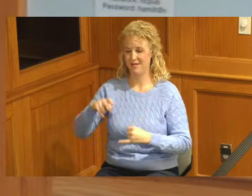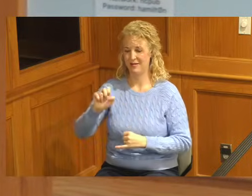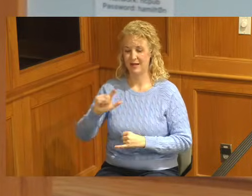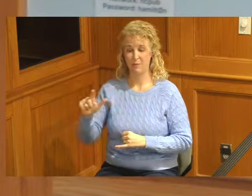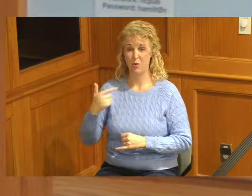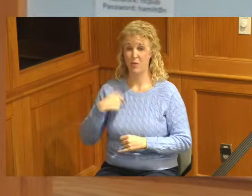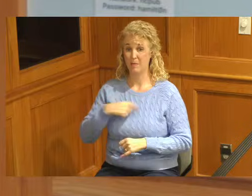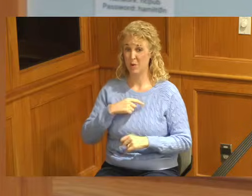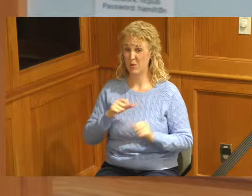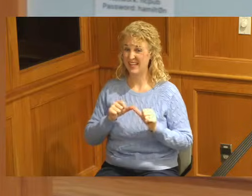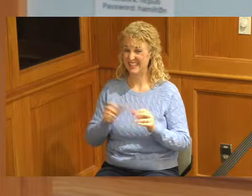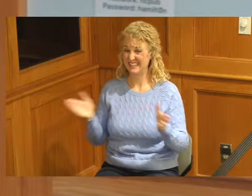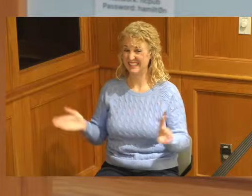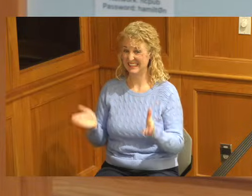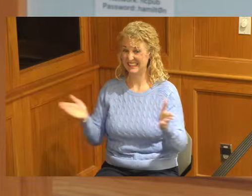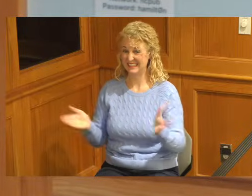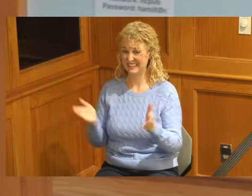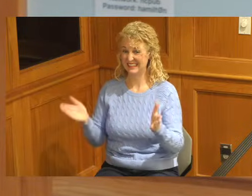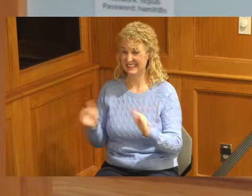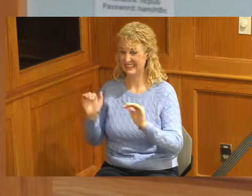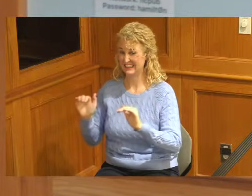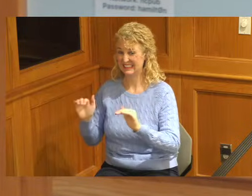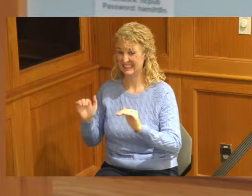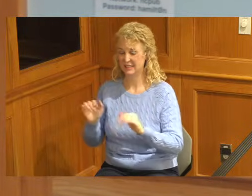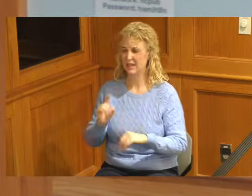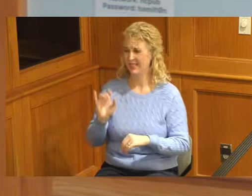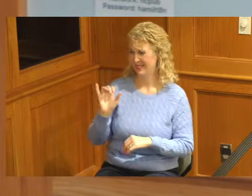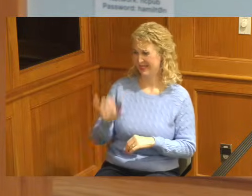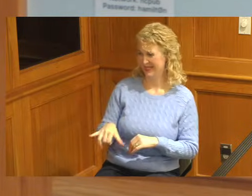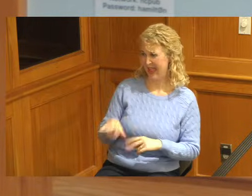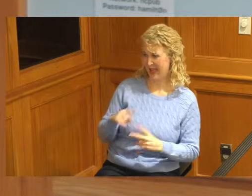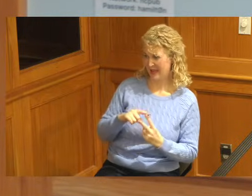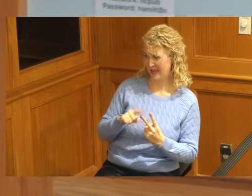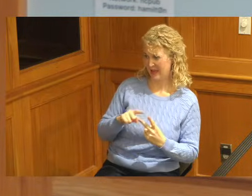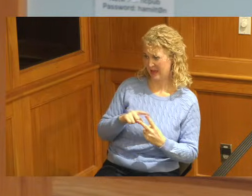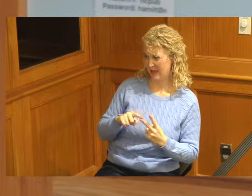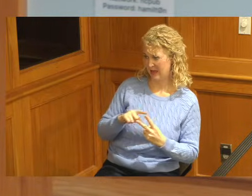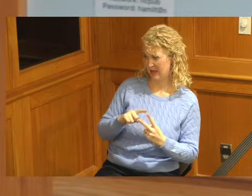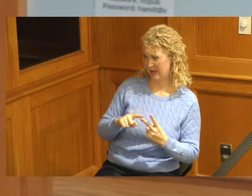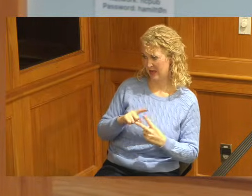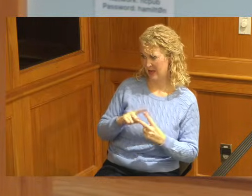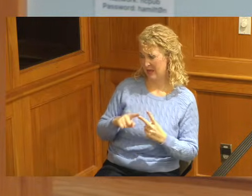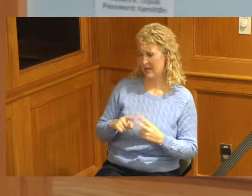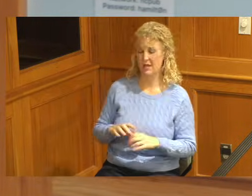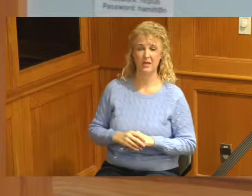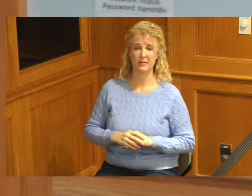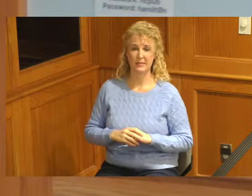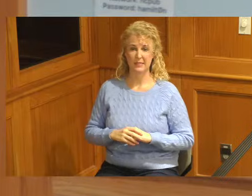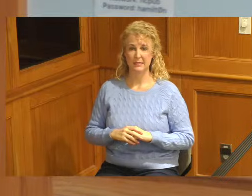pushing those to make sure they happen. What's the location of either one of the both of those? Uh,